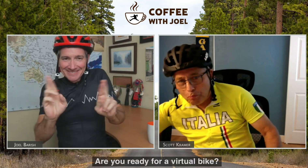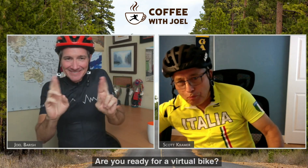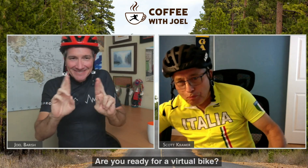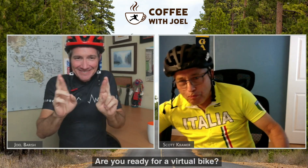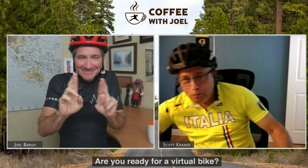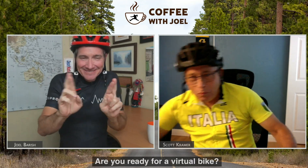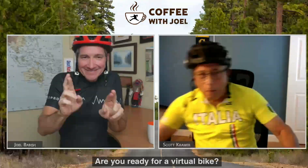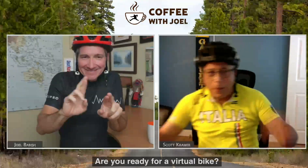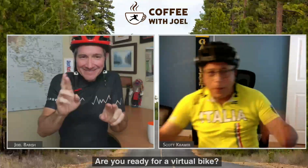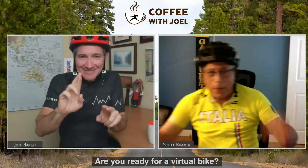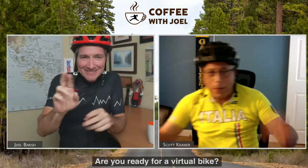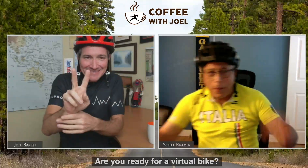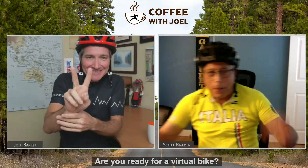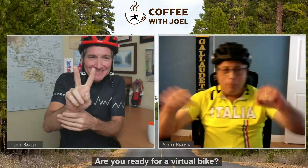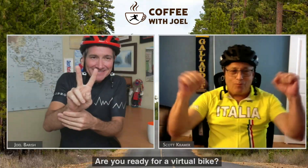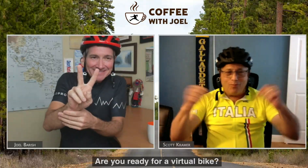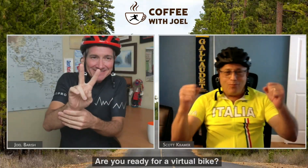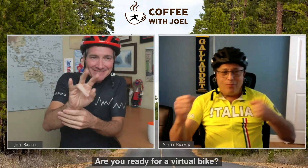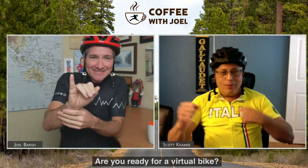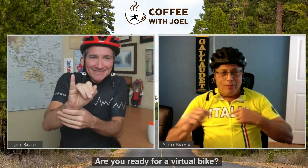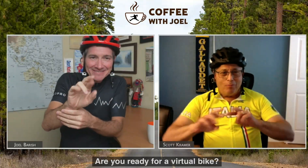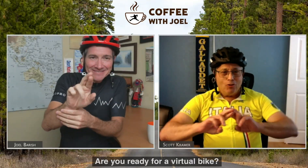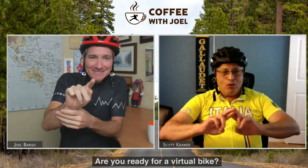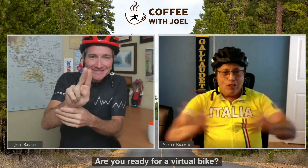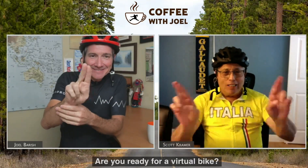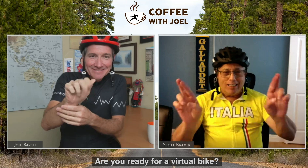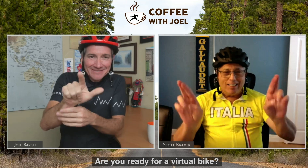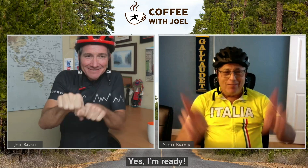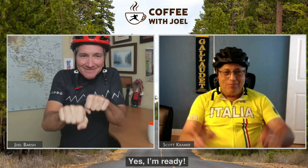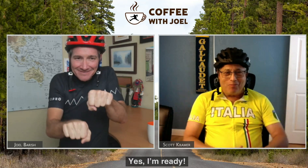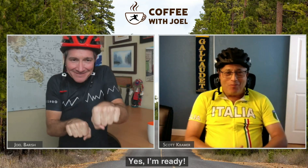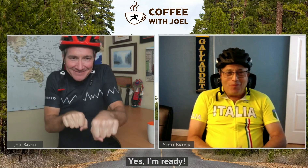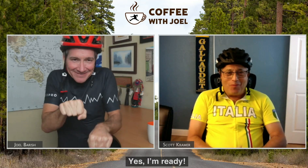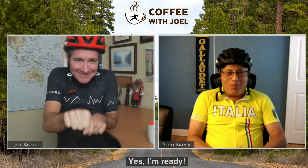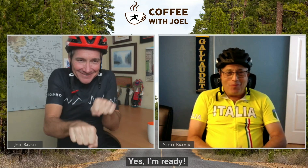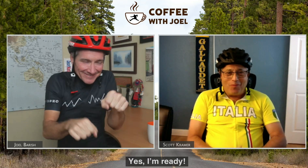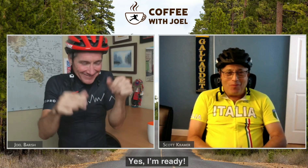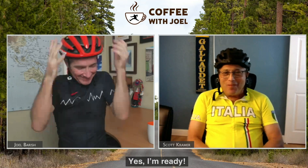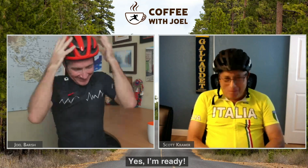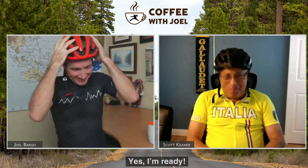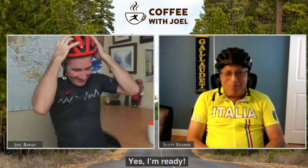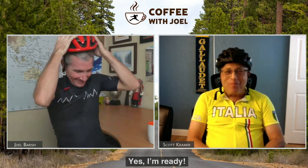Are you ready for a virtual bike? Yes, I’m ready!